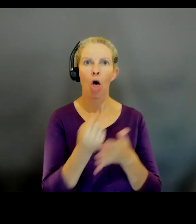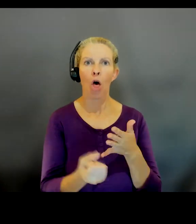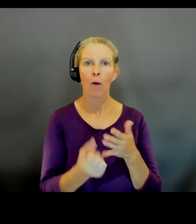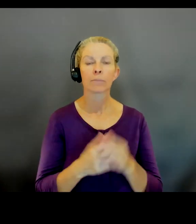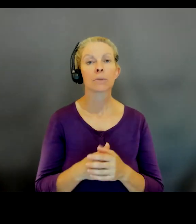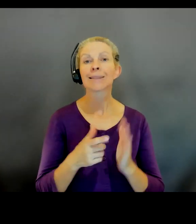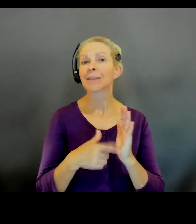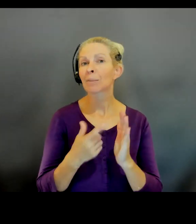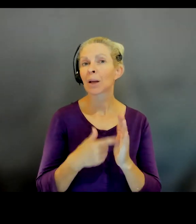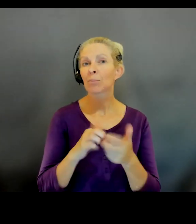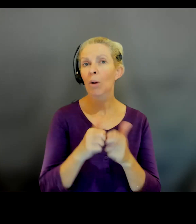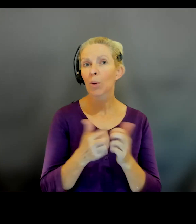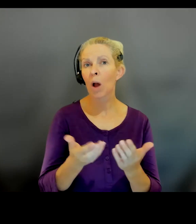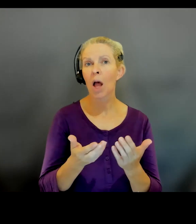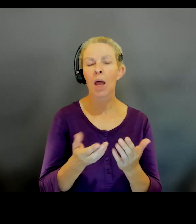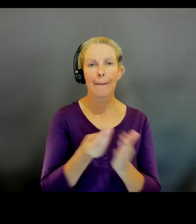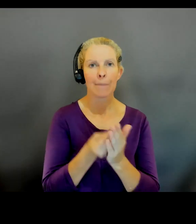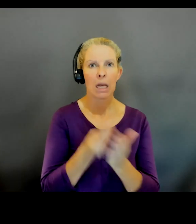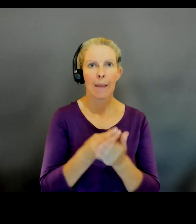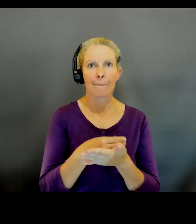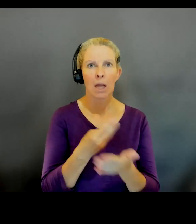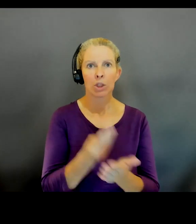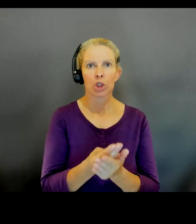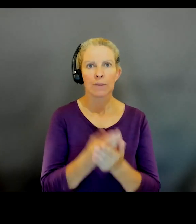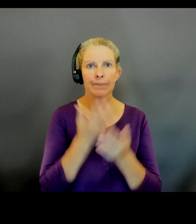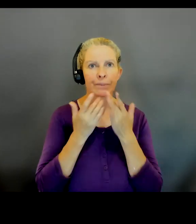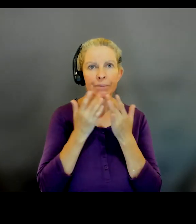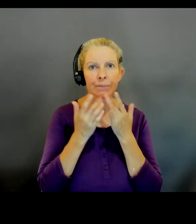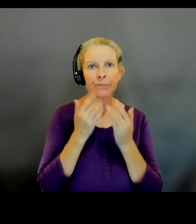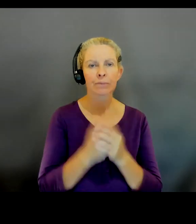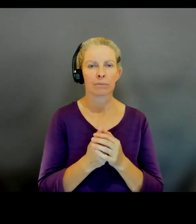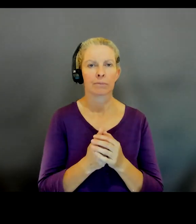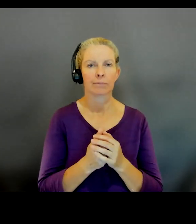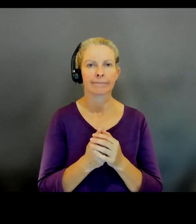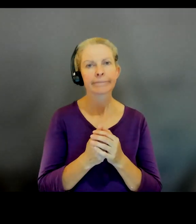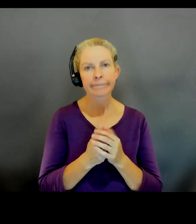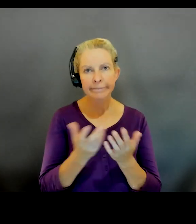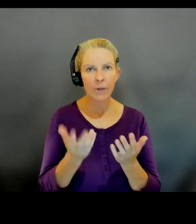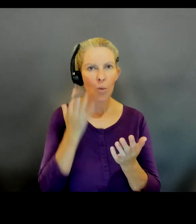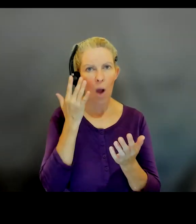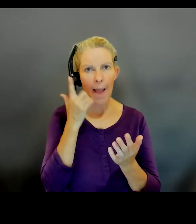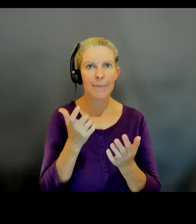It is a motivator. You want to tell people about the return on investment, that they would miss